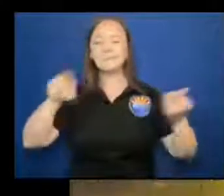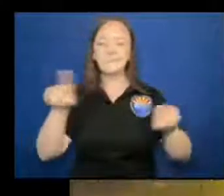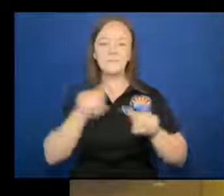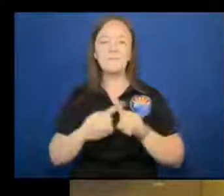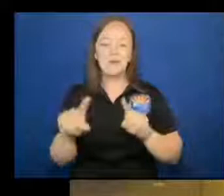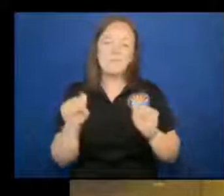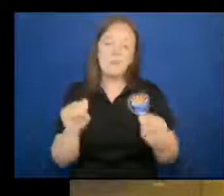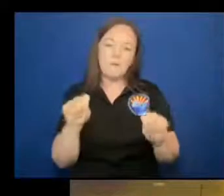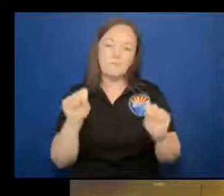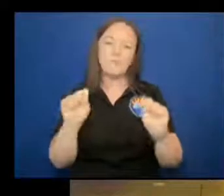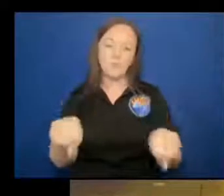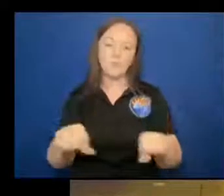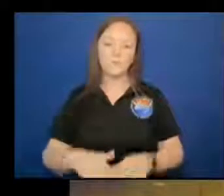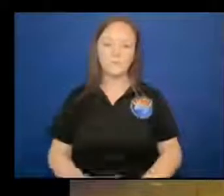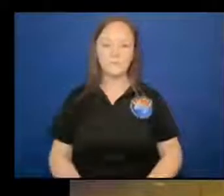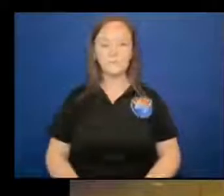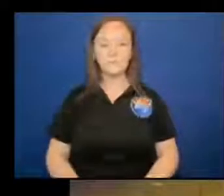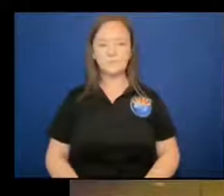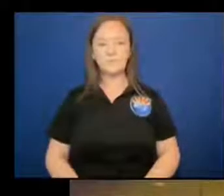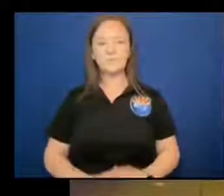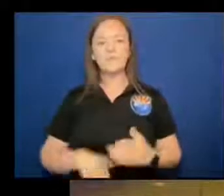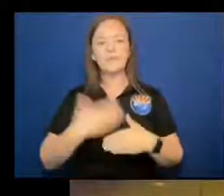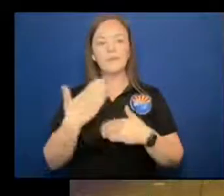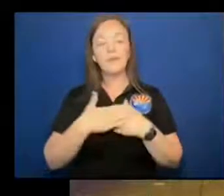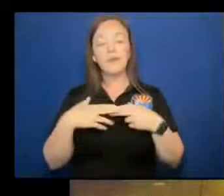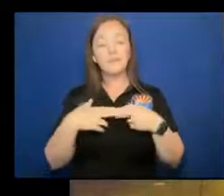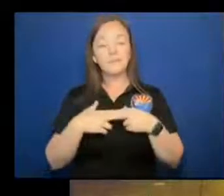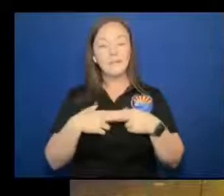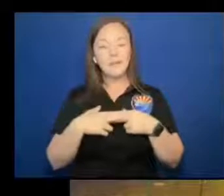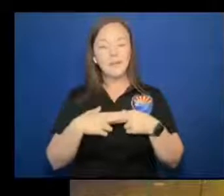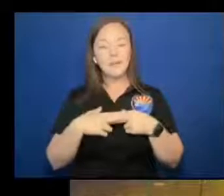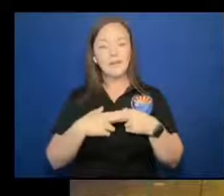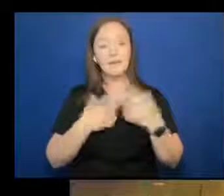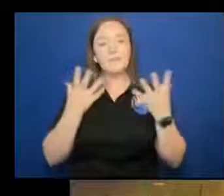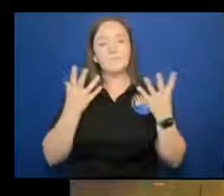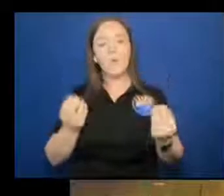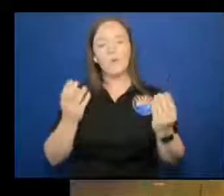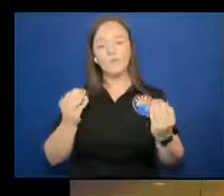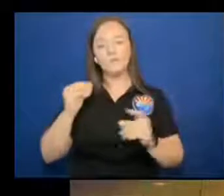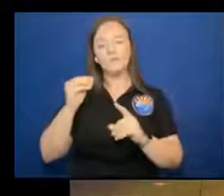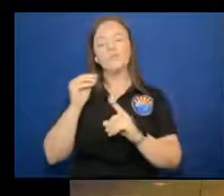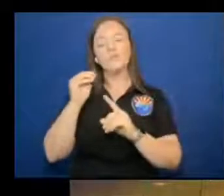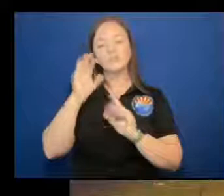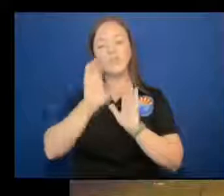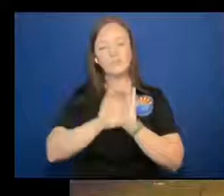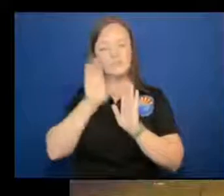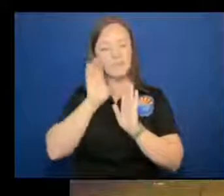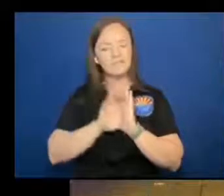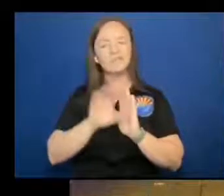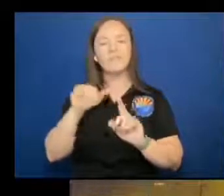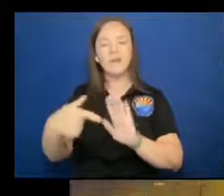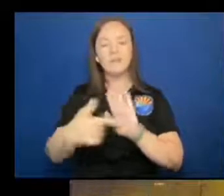AND ONE OF THE WAYS THAT WE PREPARE FOR AND PLAN FOR BEING ABLE TO ADJUST TO DIFFERENT CHANGES IN THE